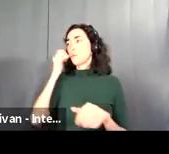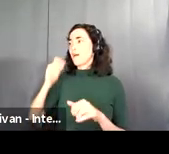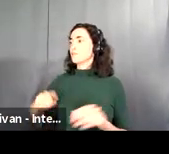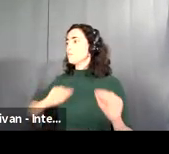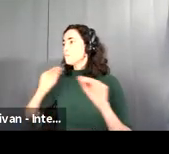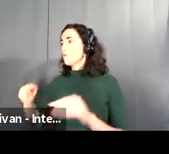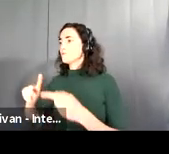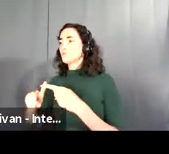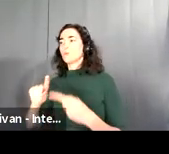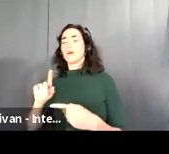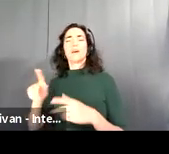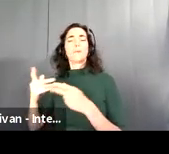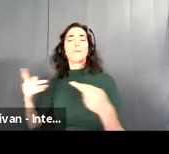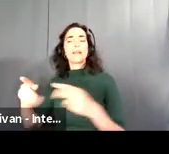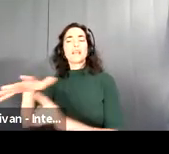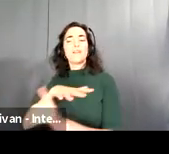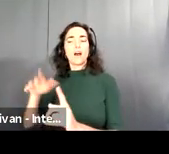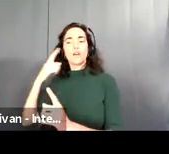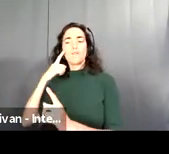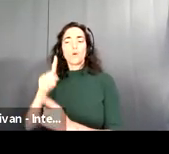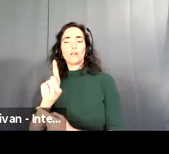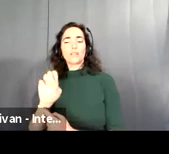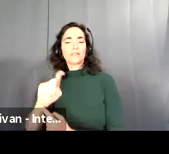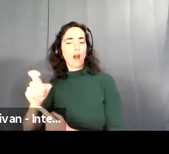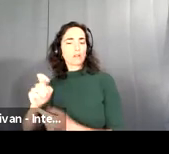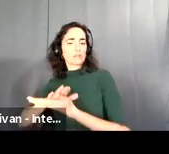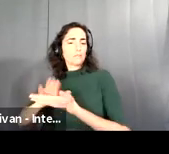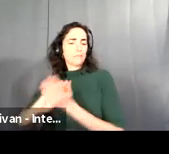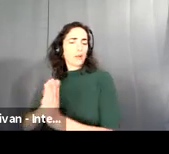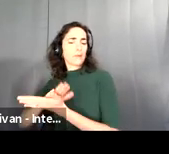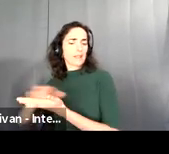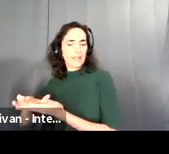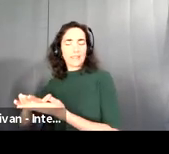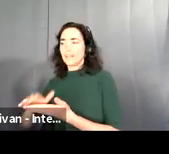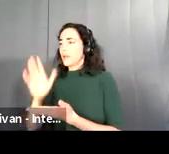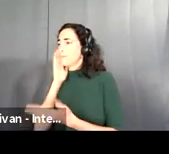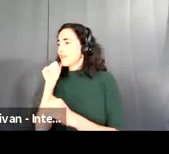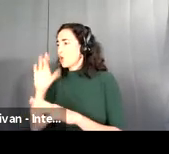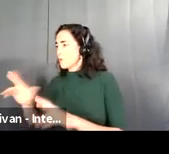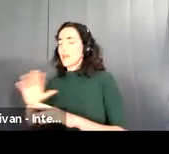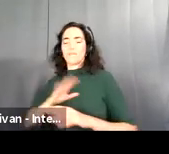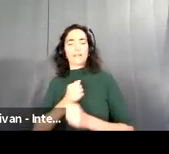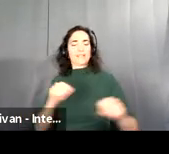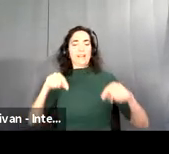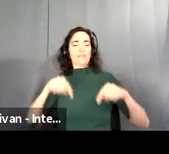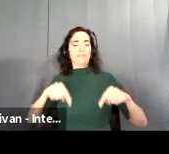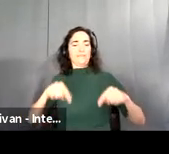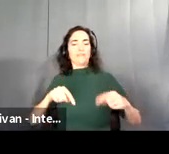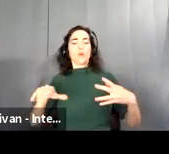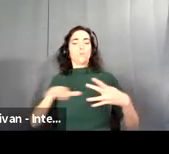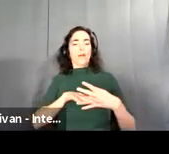And it's not their bed is not ready for about three days or so we want to make sure that they remain safe so we would transfer them to our recipe unit so they can.